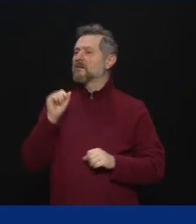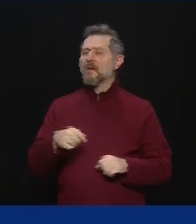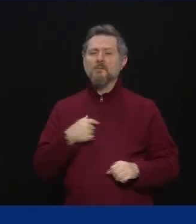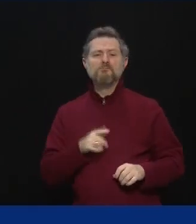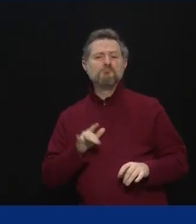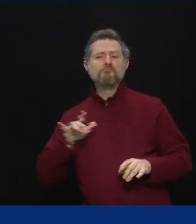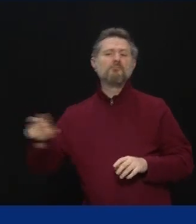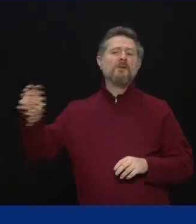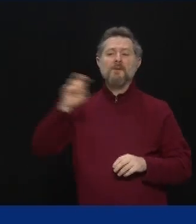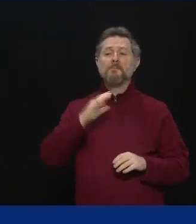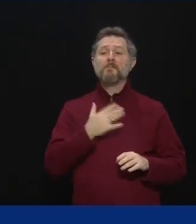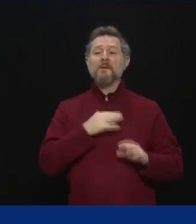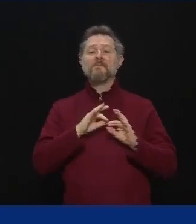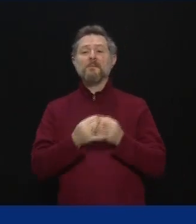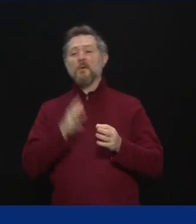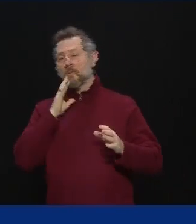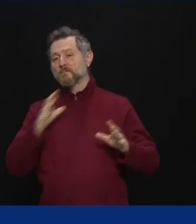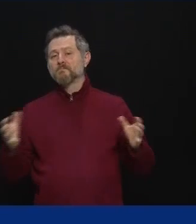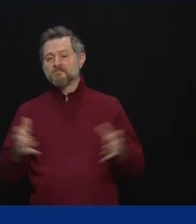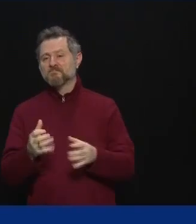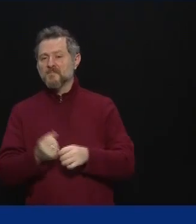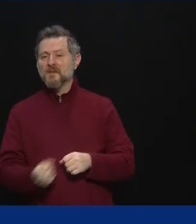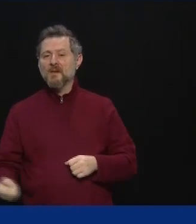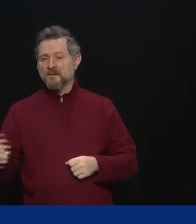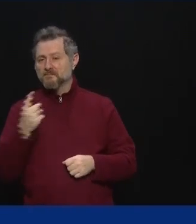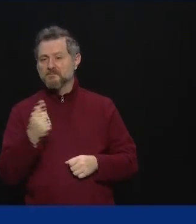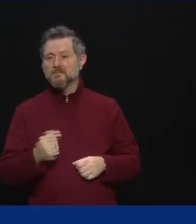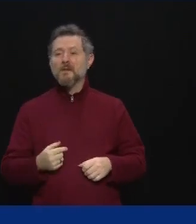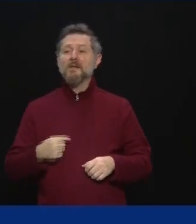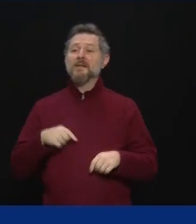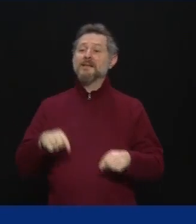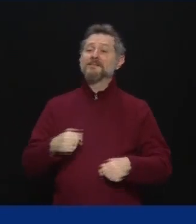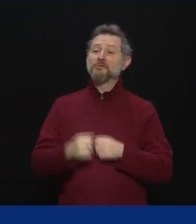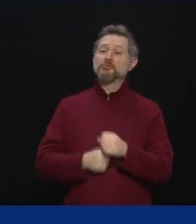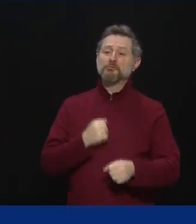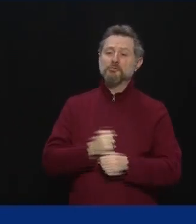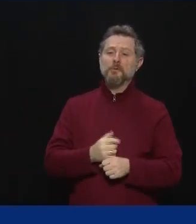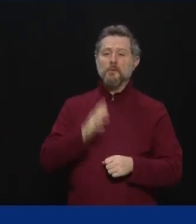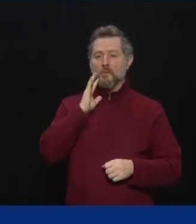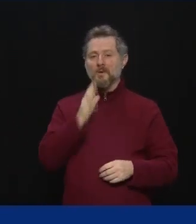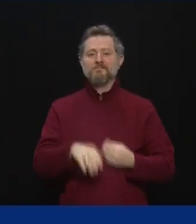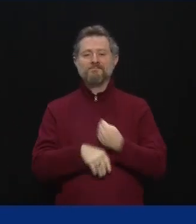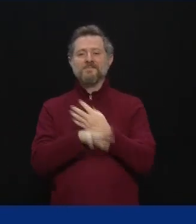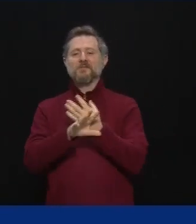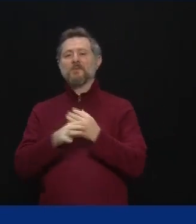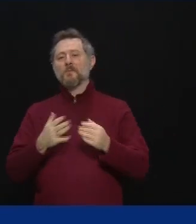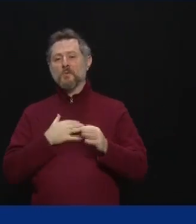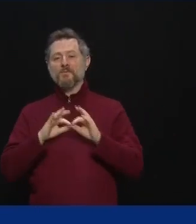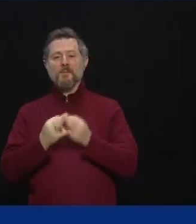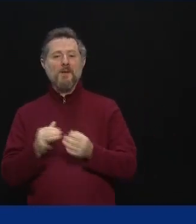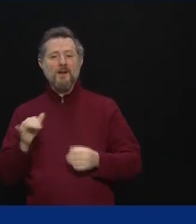I'M NOT TRAVELING. I'M HERE IN ALBANY, BUT THAT'S OKAY. THERE'S ALWAYS NEXT YEAR.